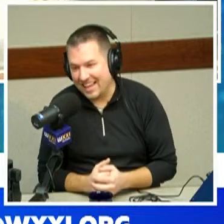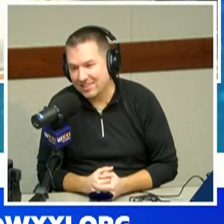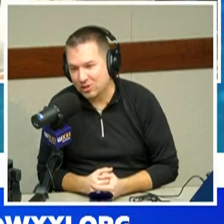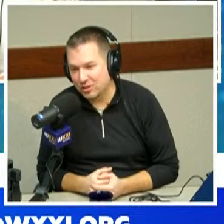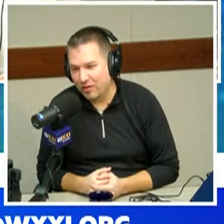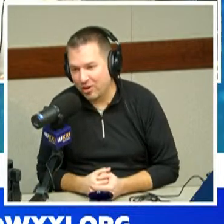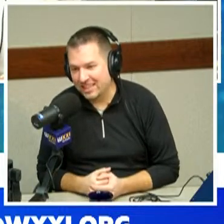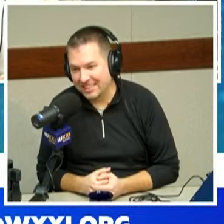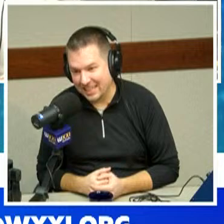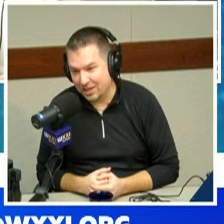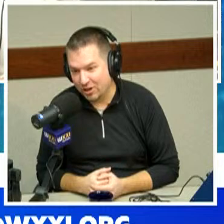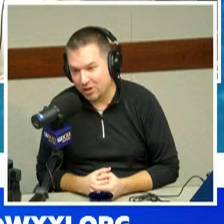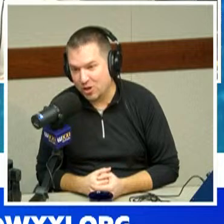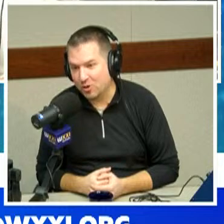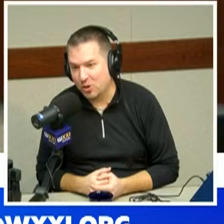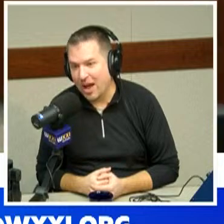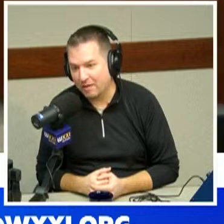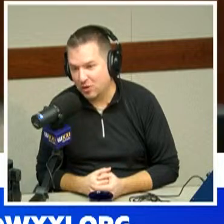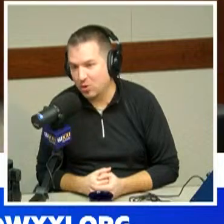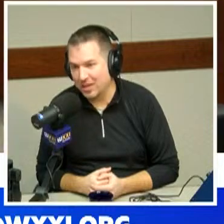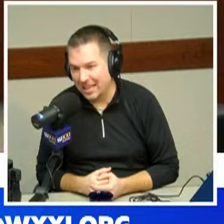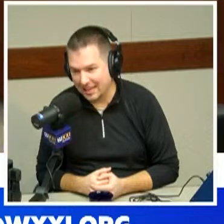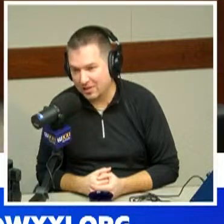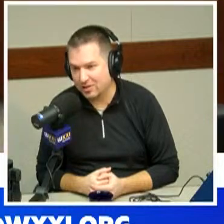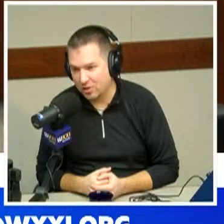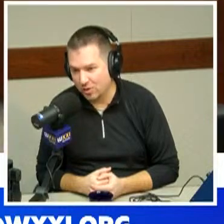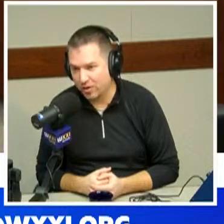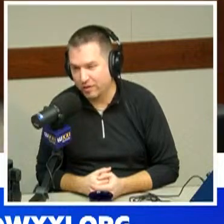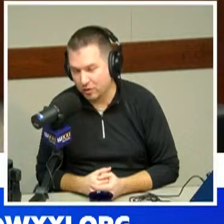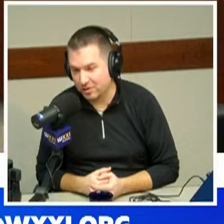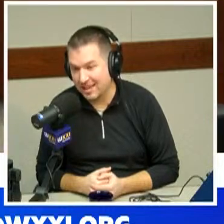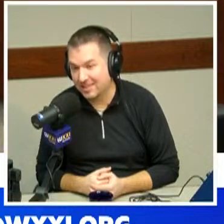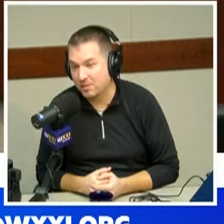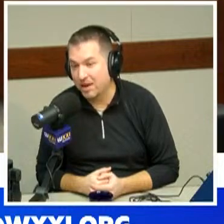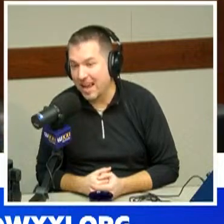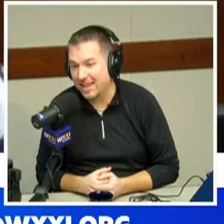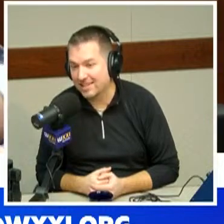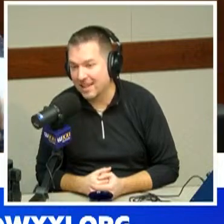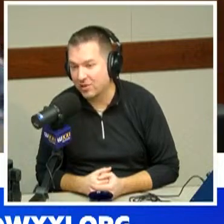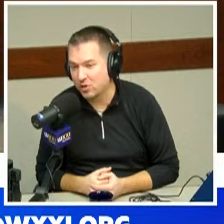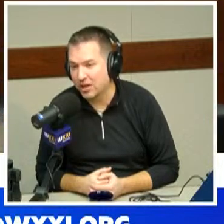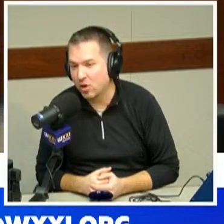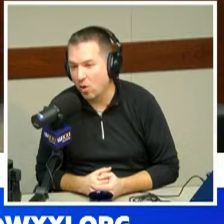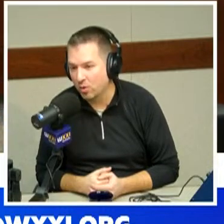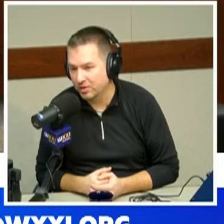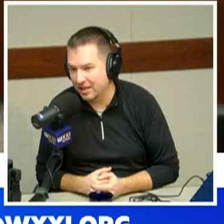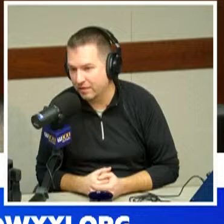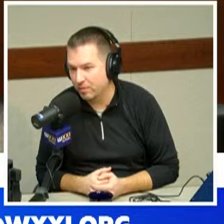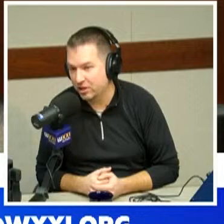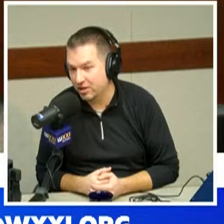English is very linear you know you have to get to the full sentence but ASL you can hold information